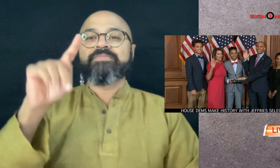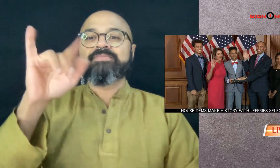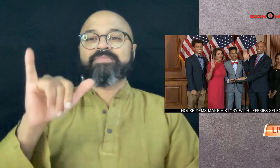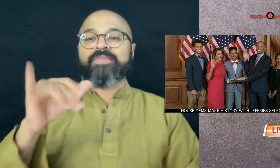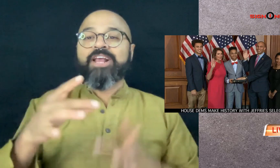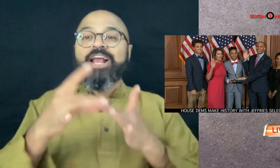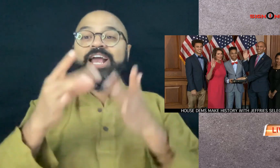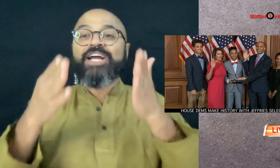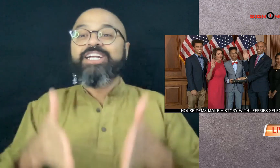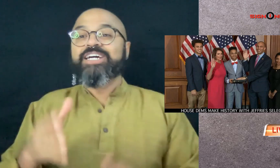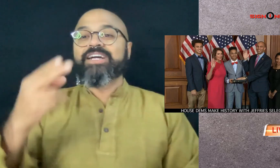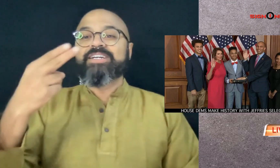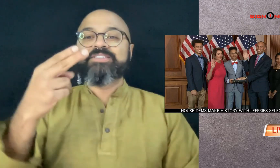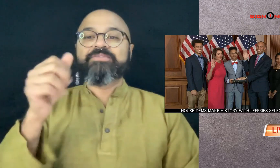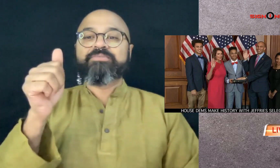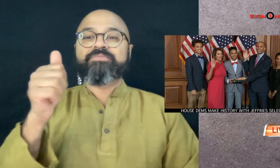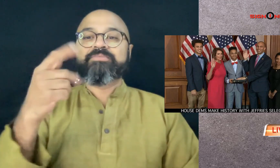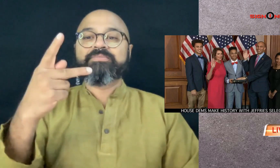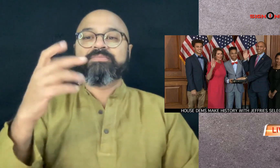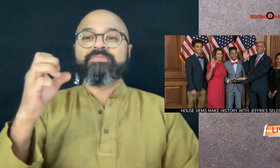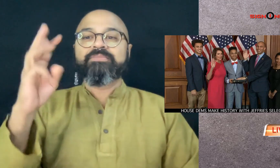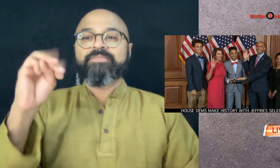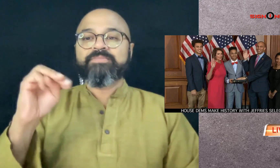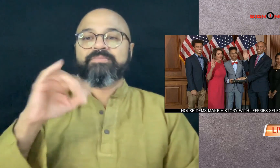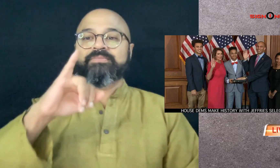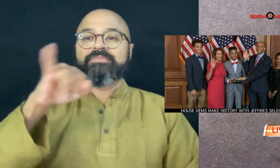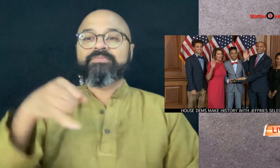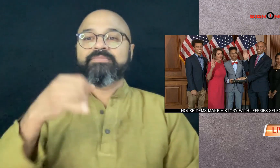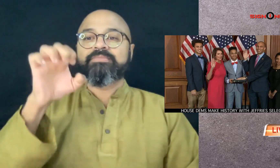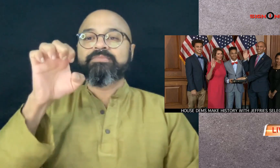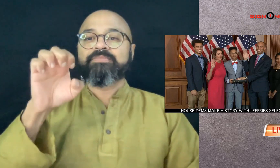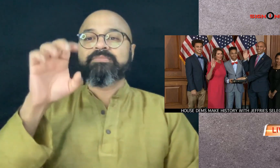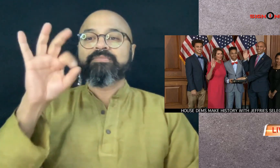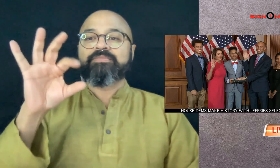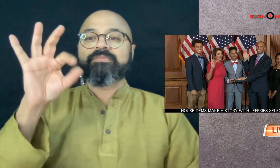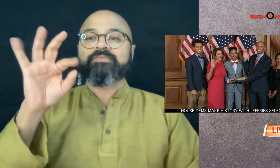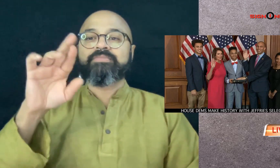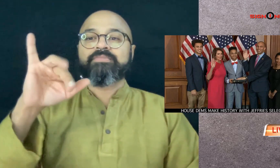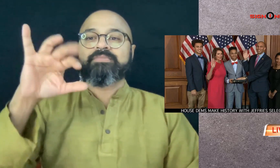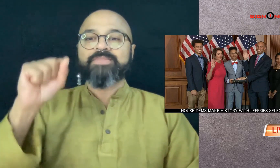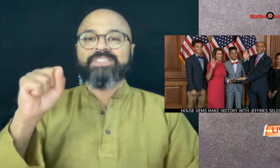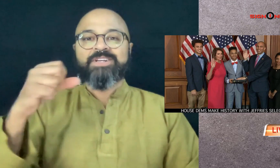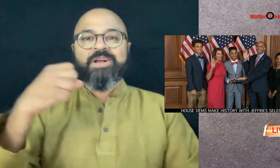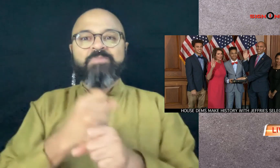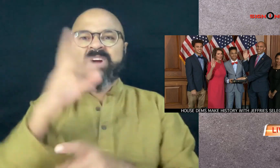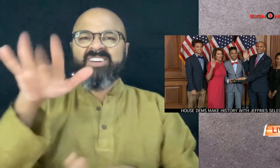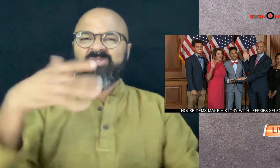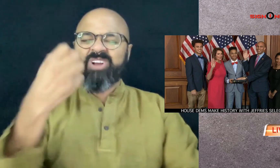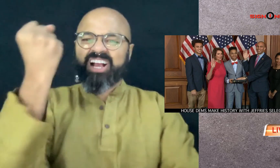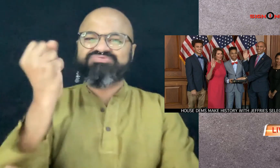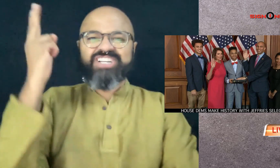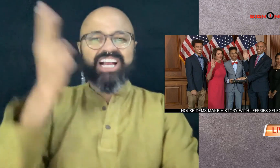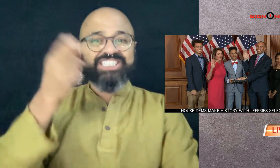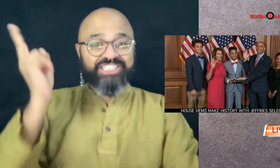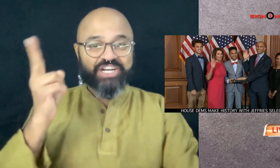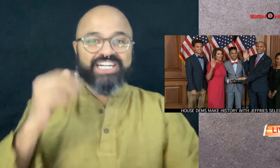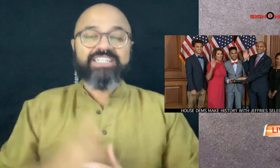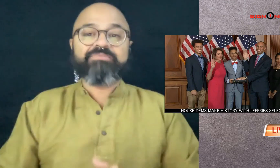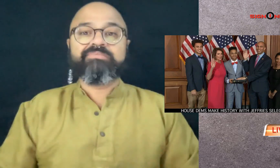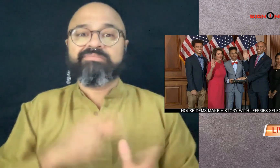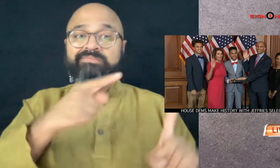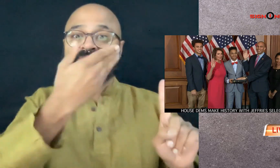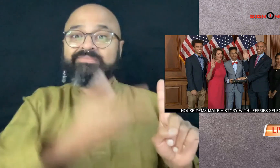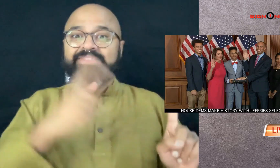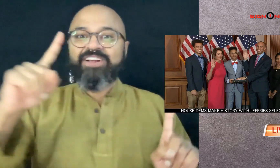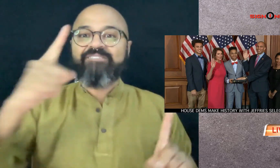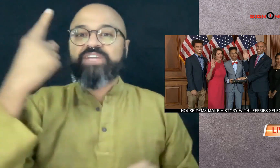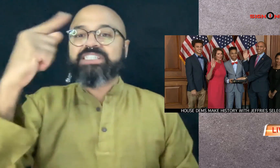incoming House minority leader Hakeem Jeffries has made history he is the first black American